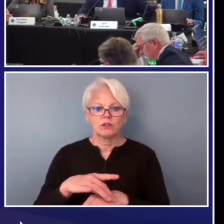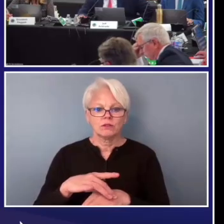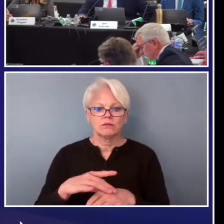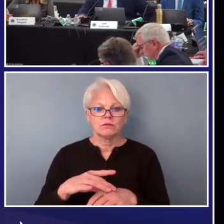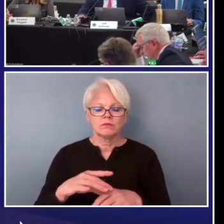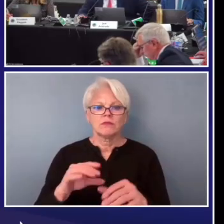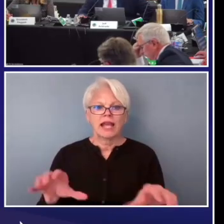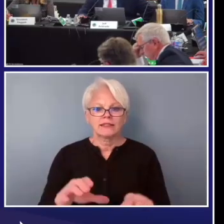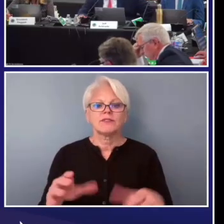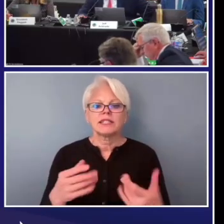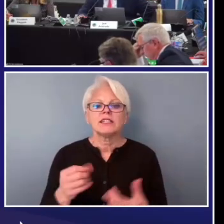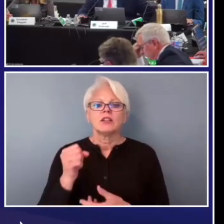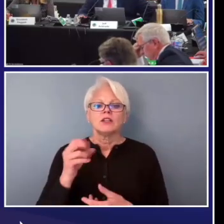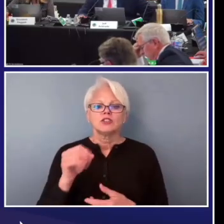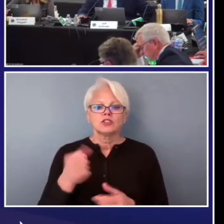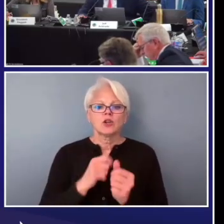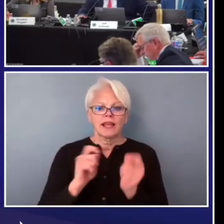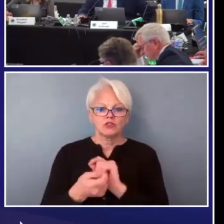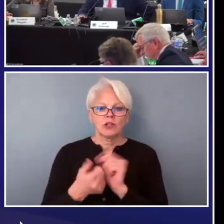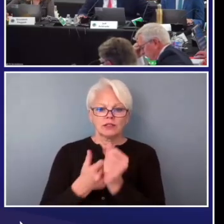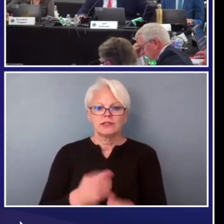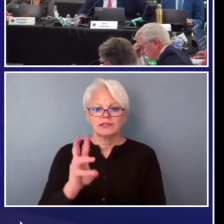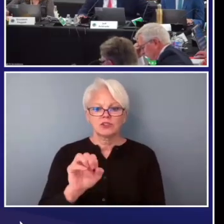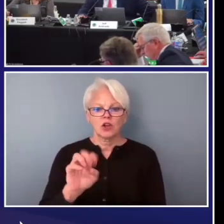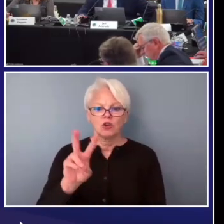to our recently published interpretation